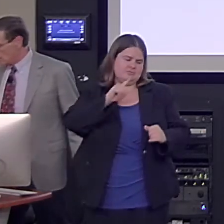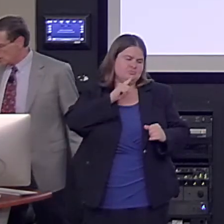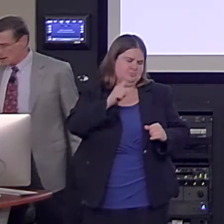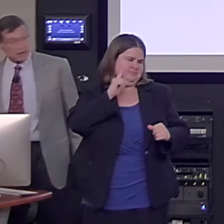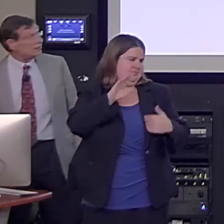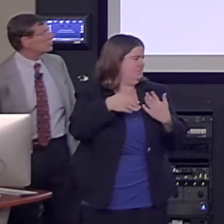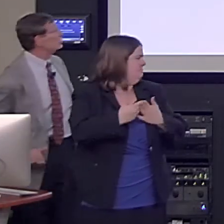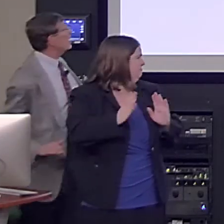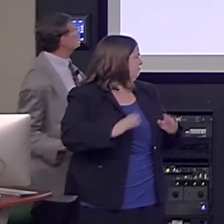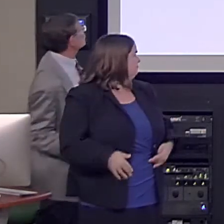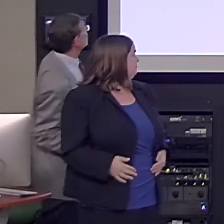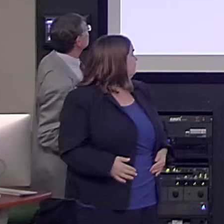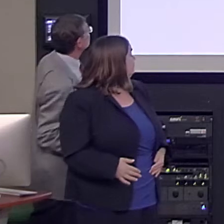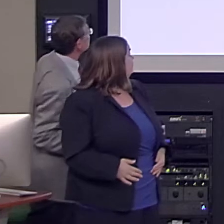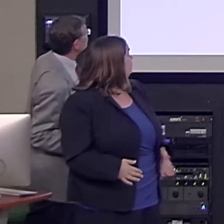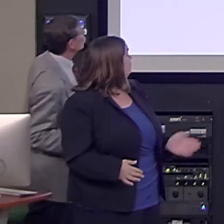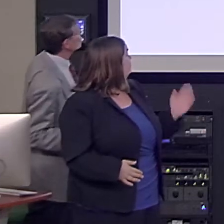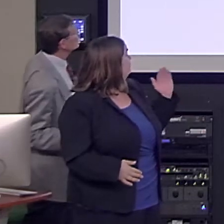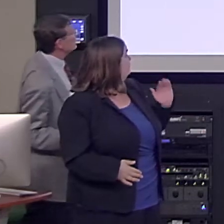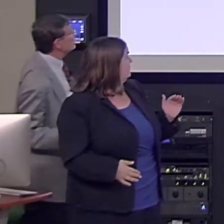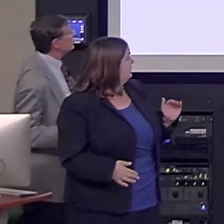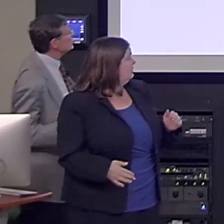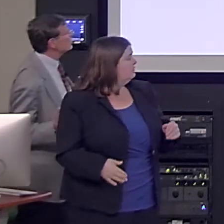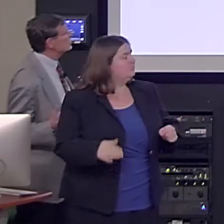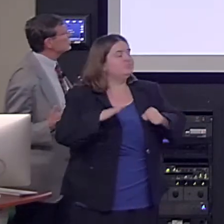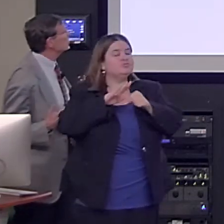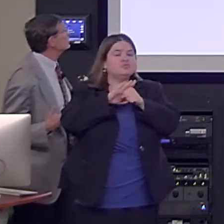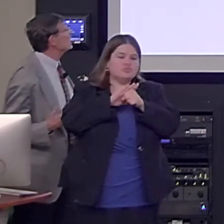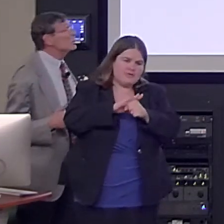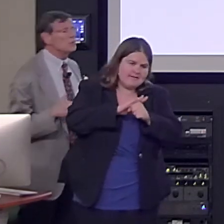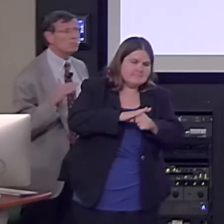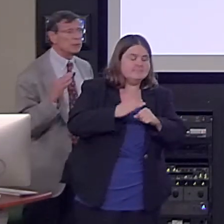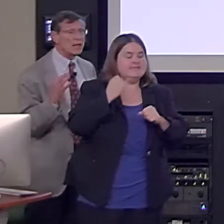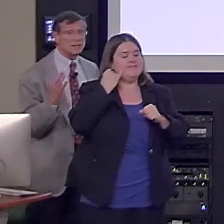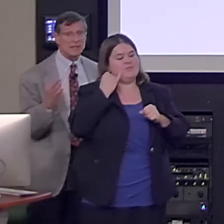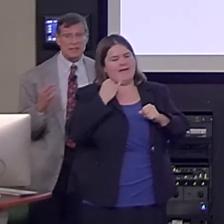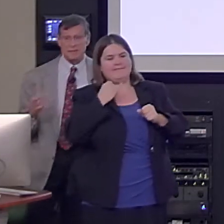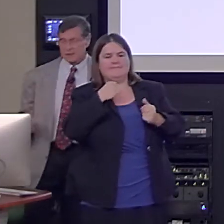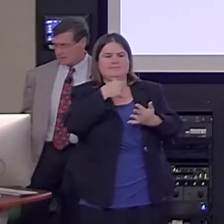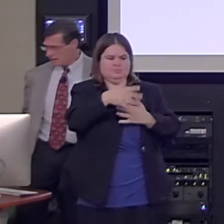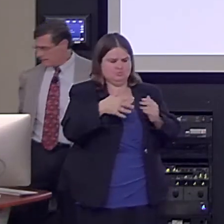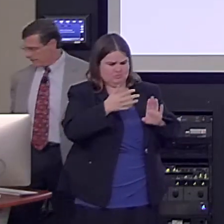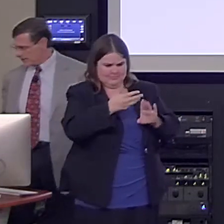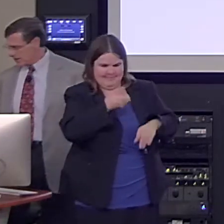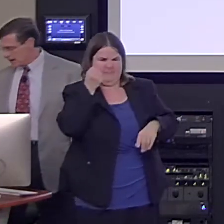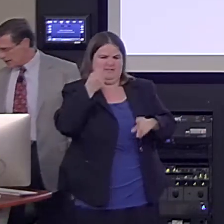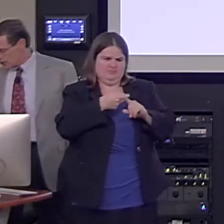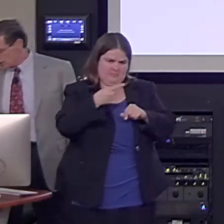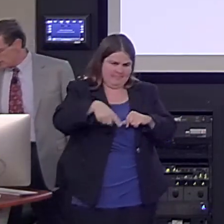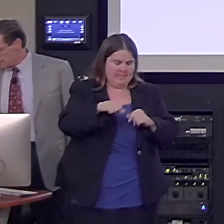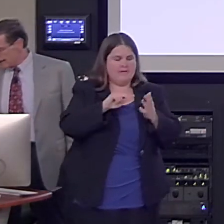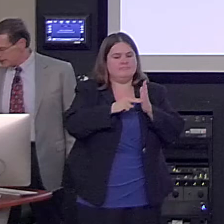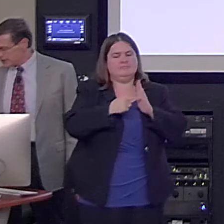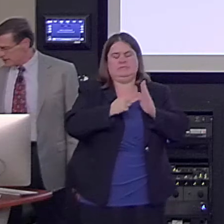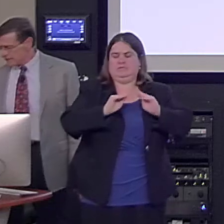So stress, psychosocial deprivation is associated with blunted physiological response,